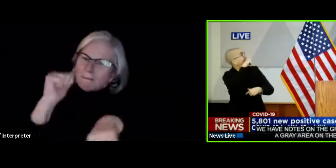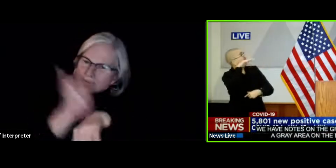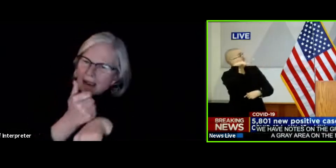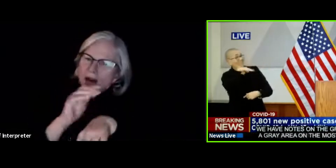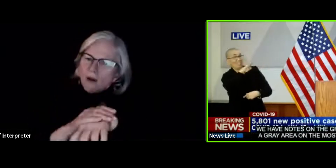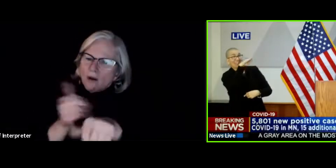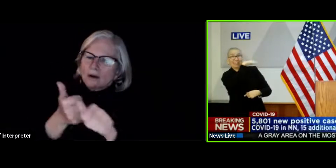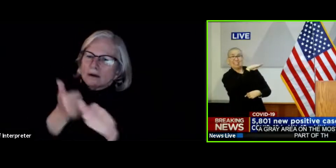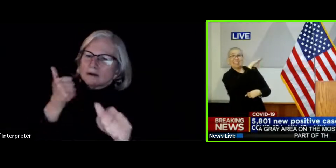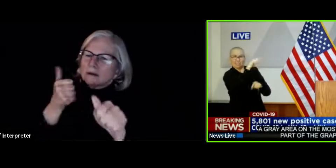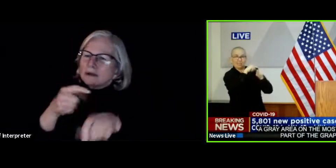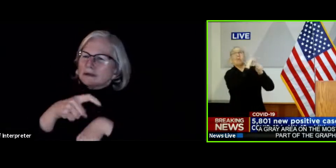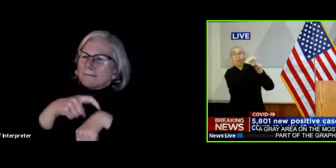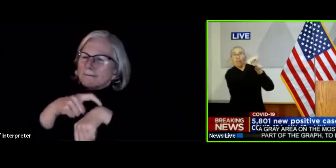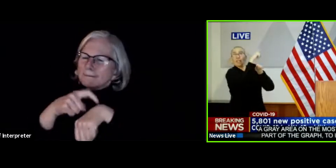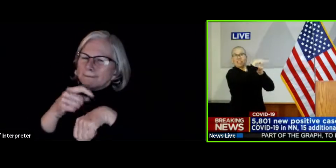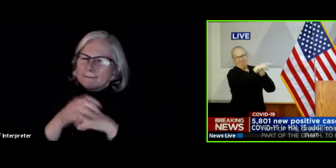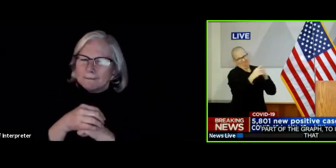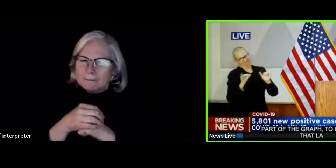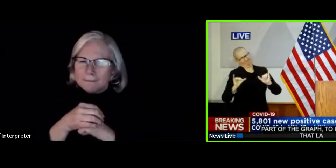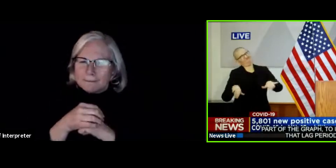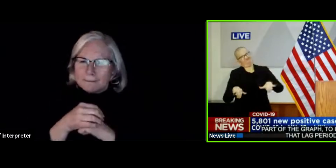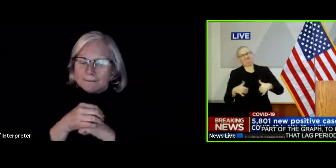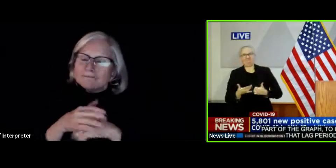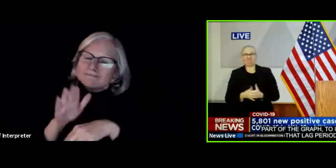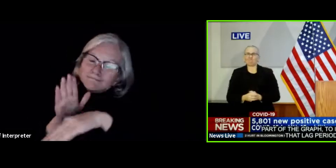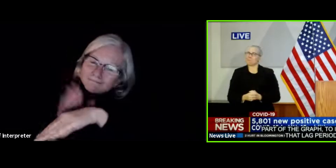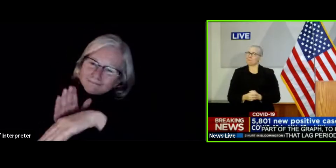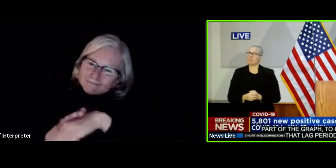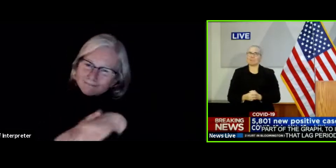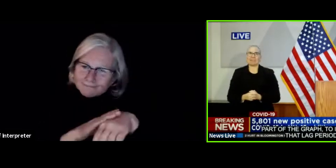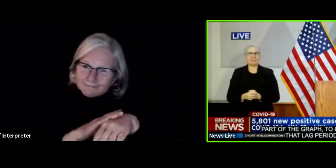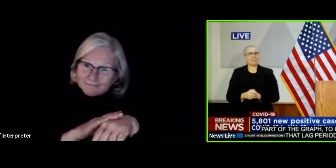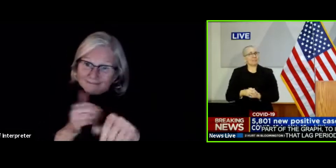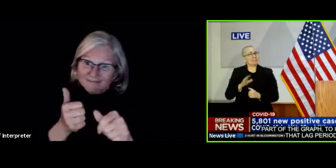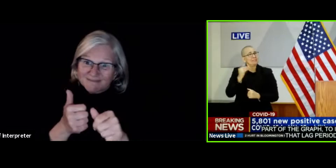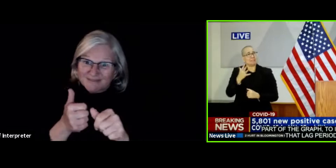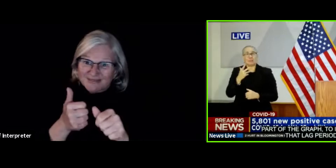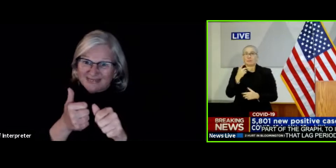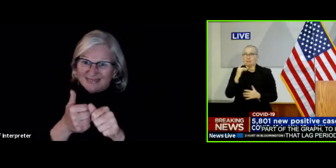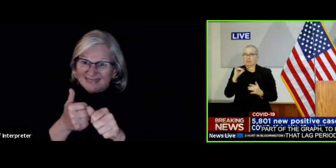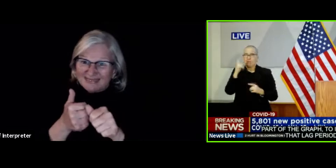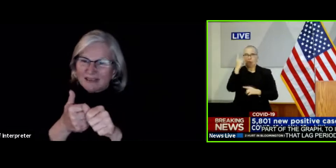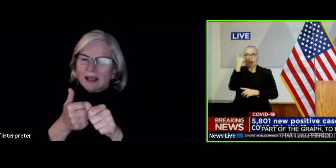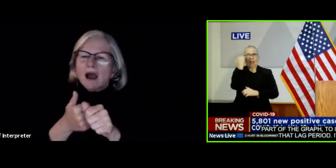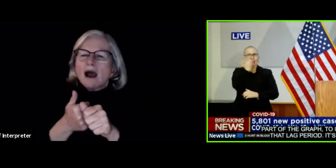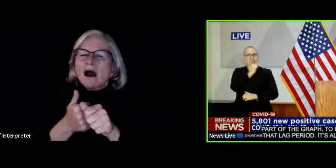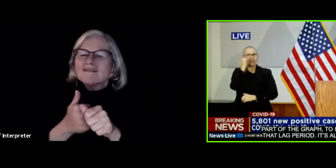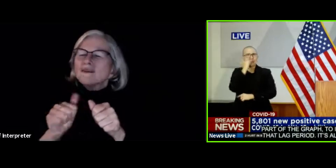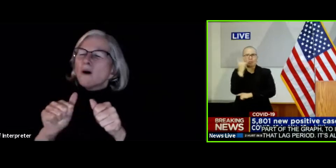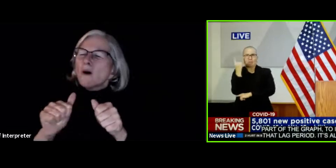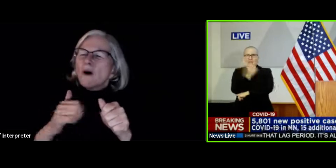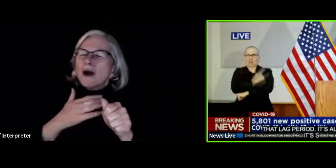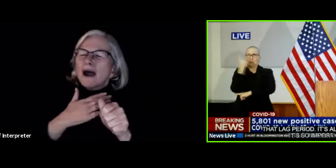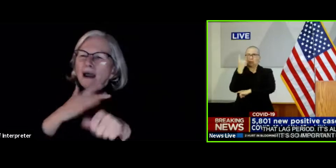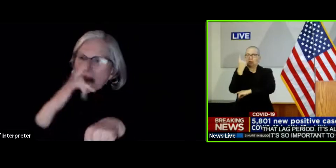READING TOO MUCH INTO ANY ONE GIVEN DAY'S DATA REPORT WITHOUT LOOKING AT THE BIGGER PICTURE. THE MORE COMPLETE DATA THAT WE HAVE PRIOR